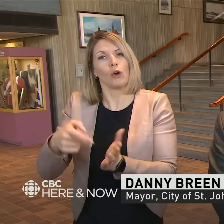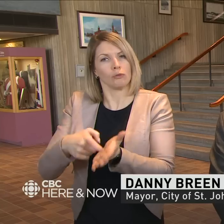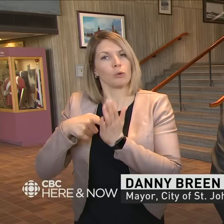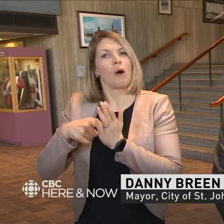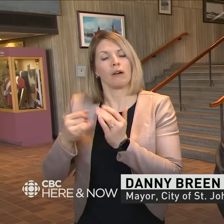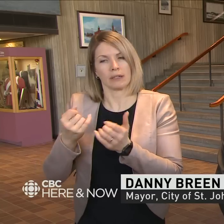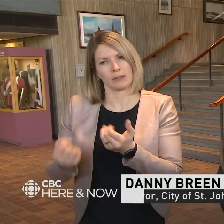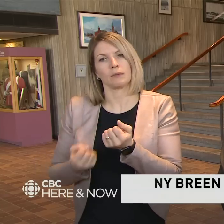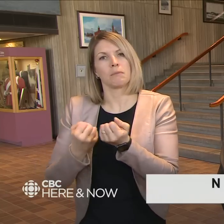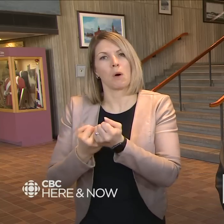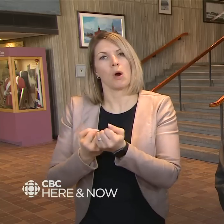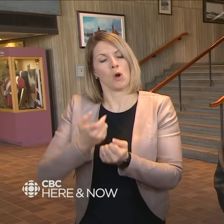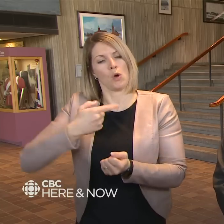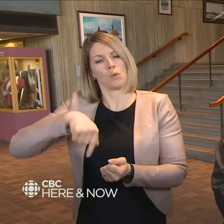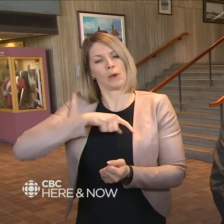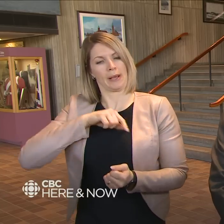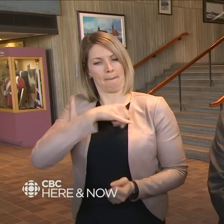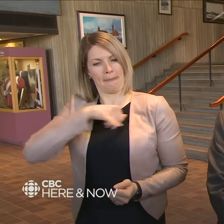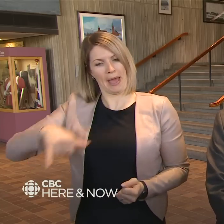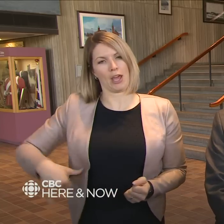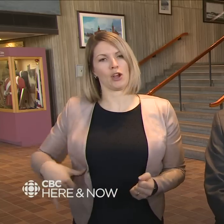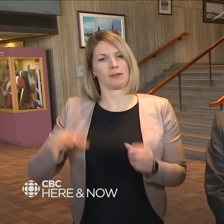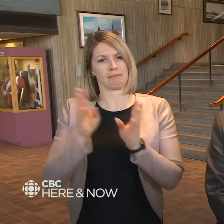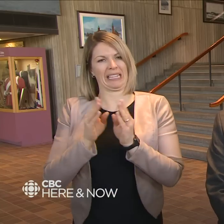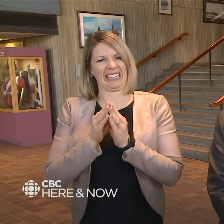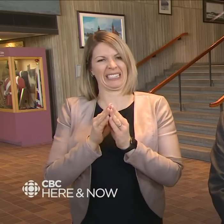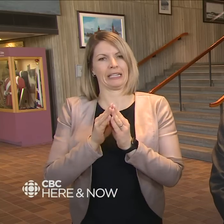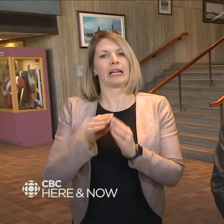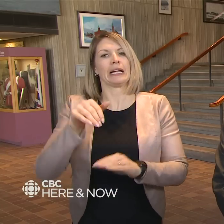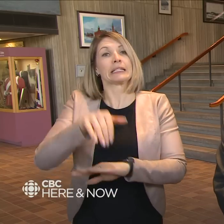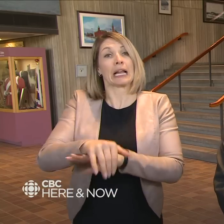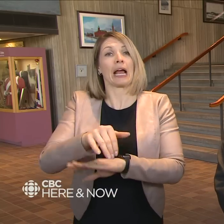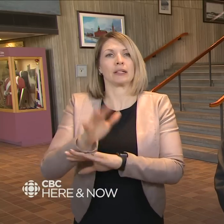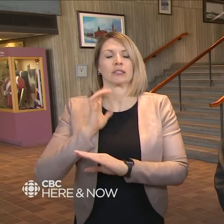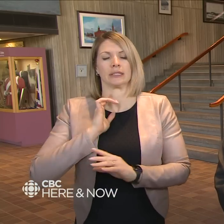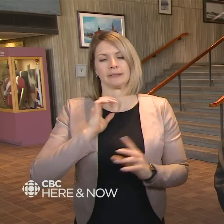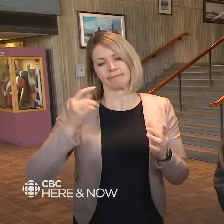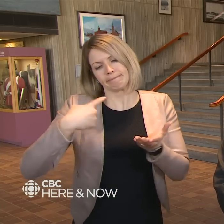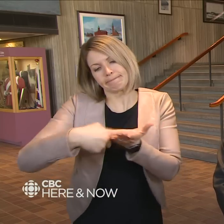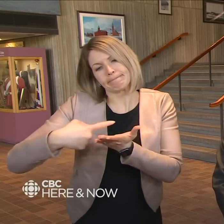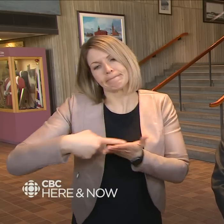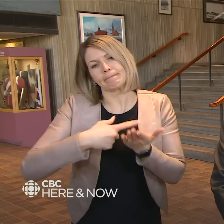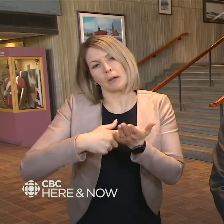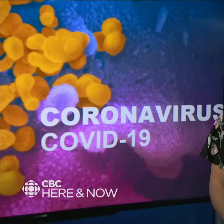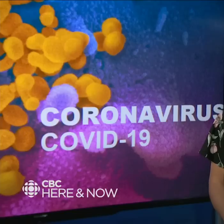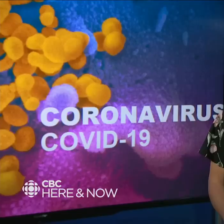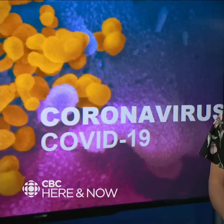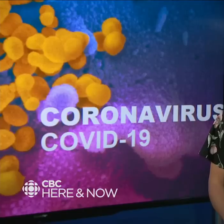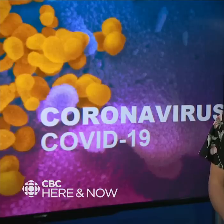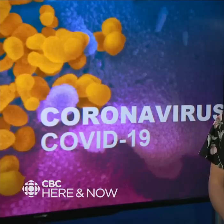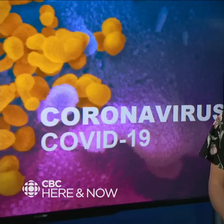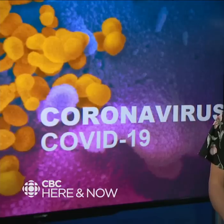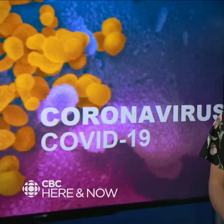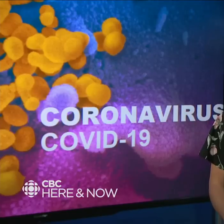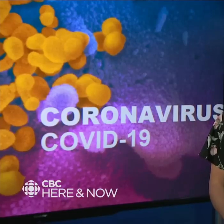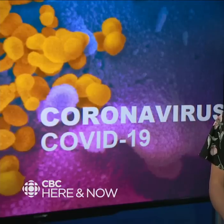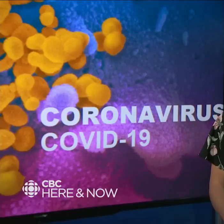NOW. AND I WANT TO WORK WITH OUR OTHER MAYORS ACROSS COUNTRY TO